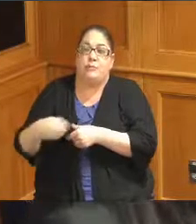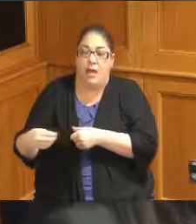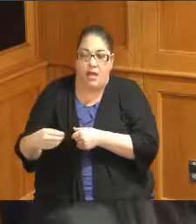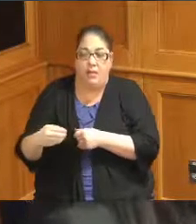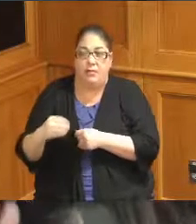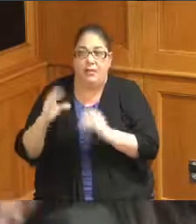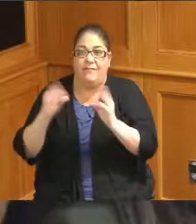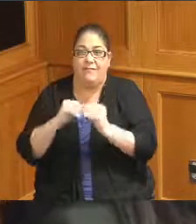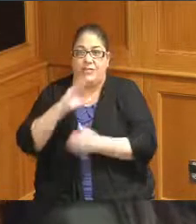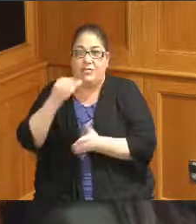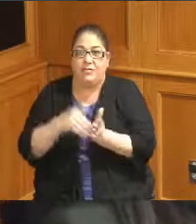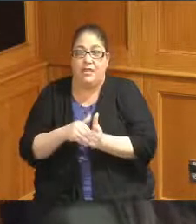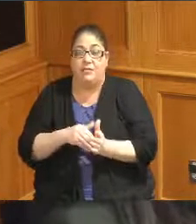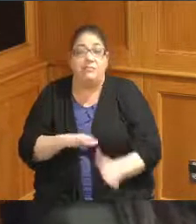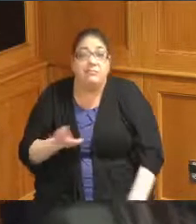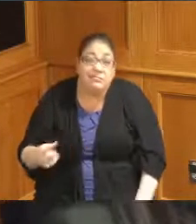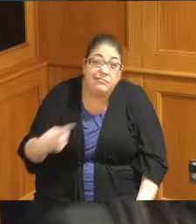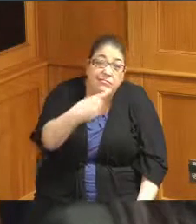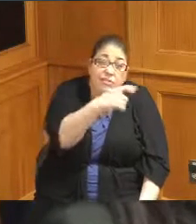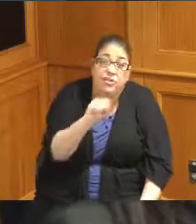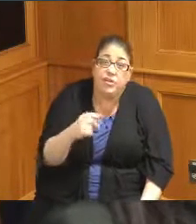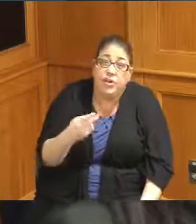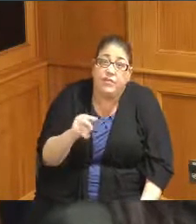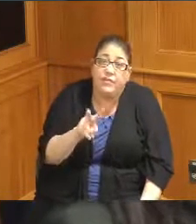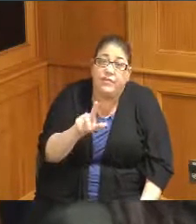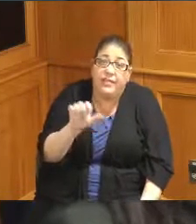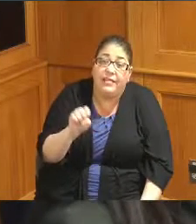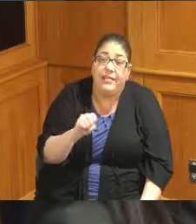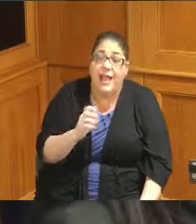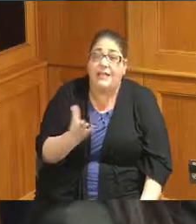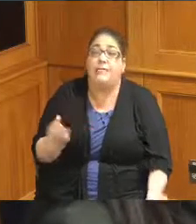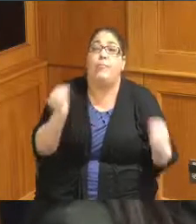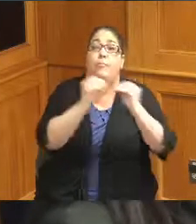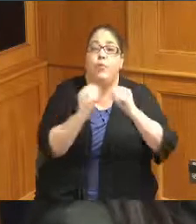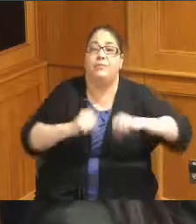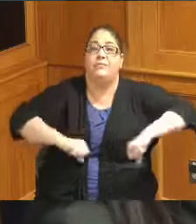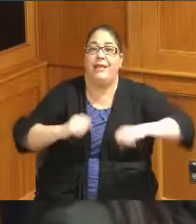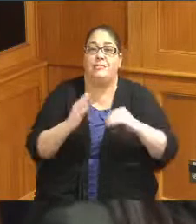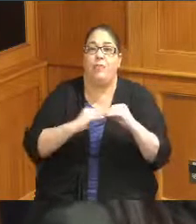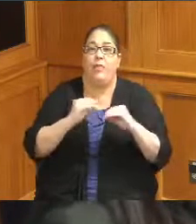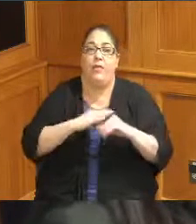Convention Center Sharonville has more Convention Center space expansion than we do there are over